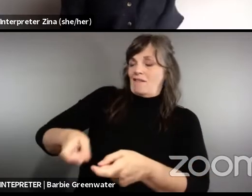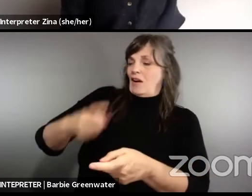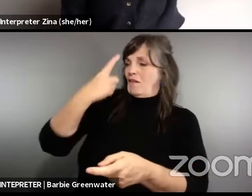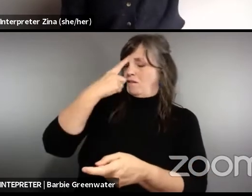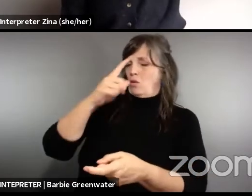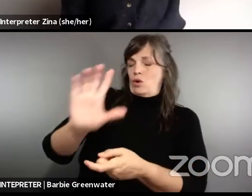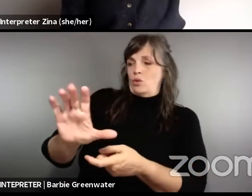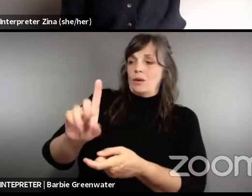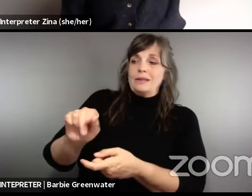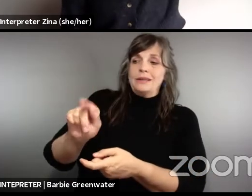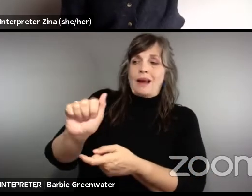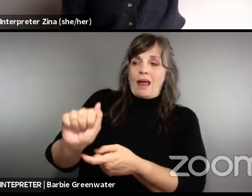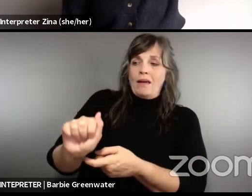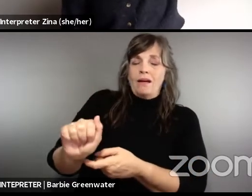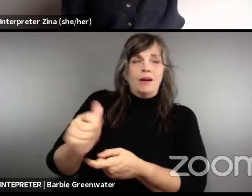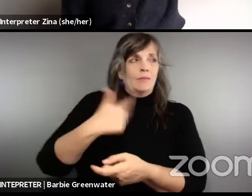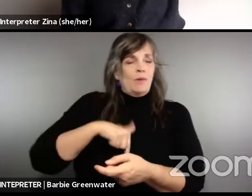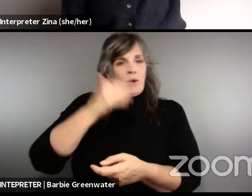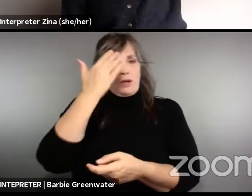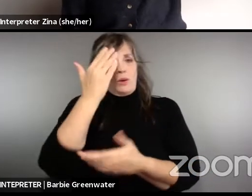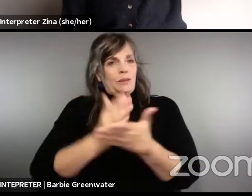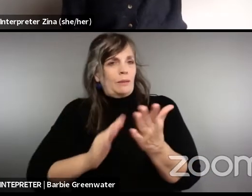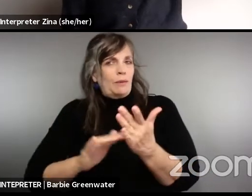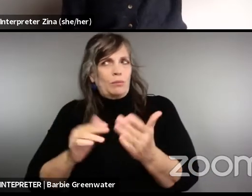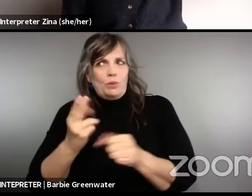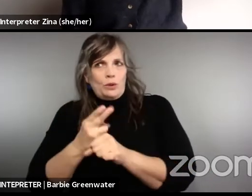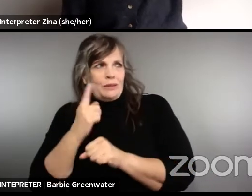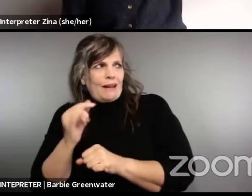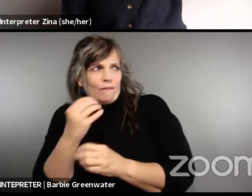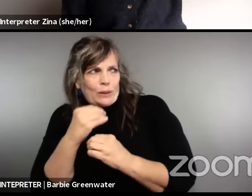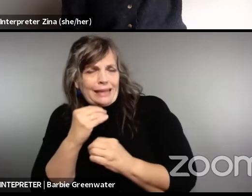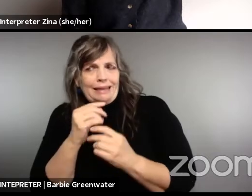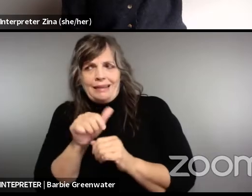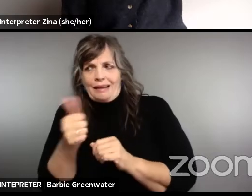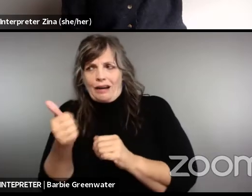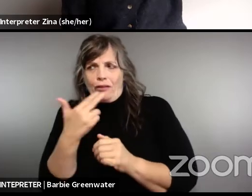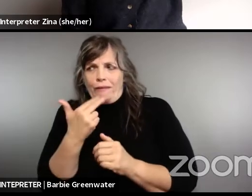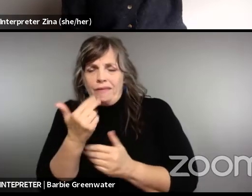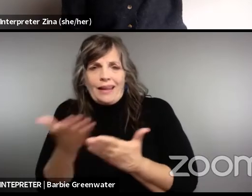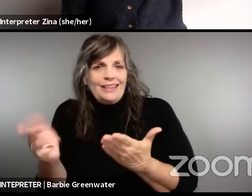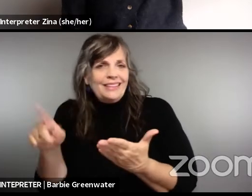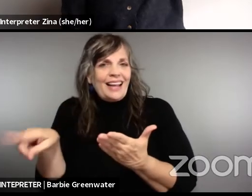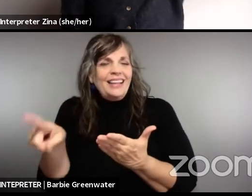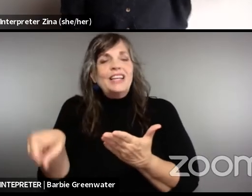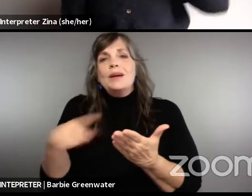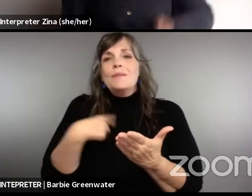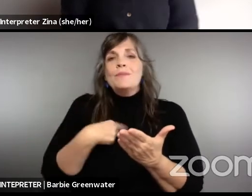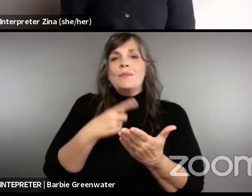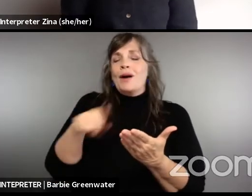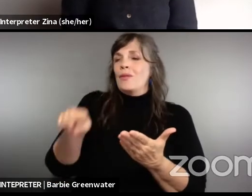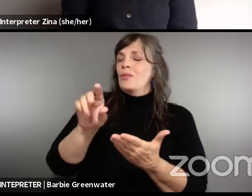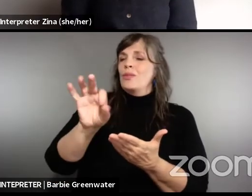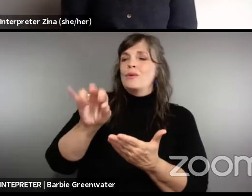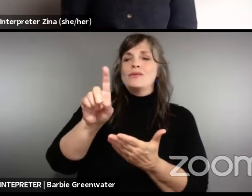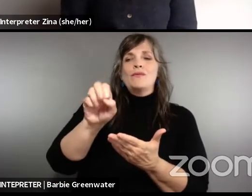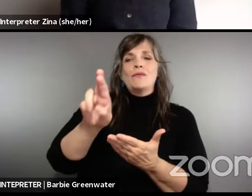but we knew that some people would use it to eat and do some small things they needed to do. But the funders were incredibly generous about saying,